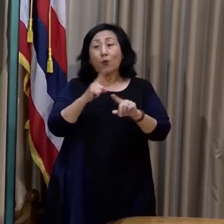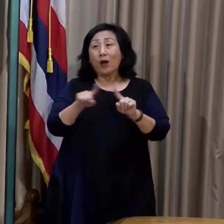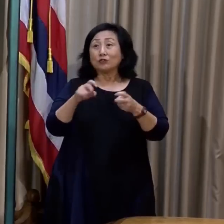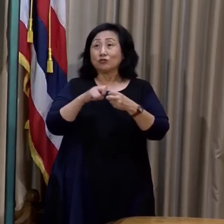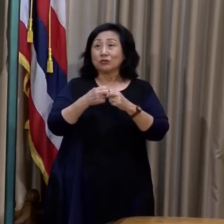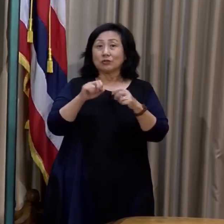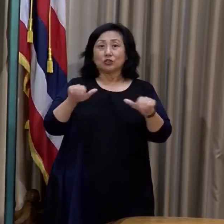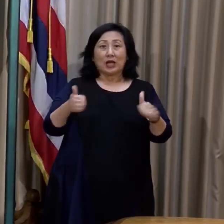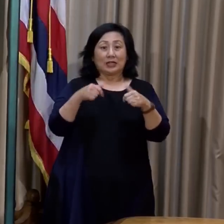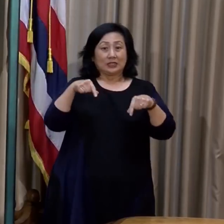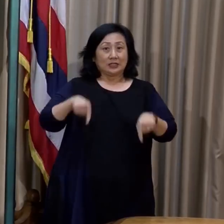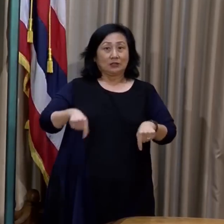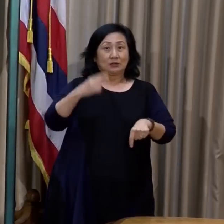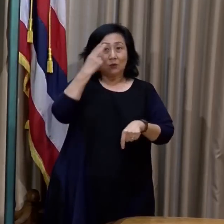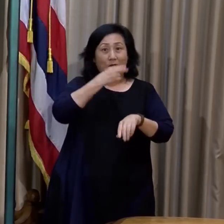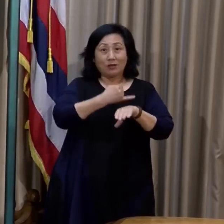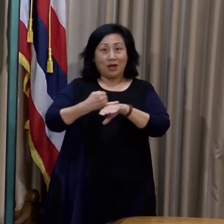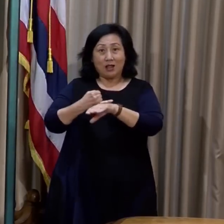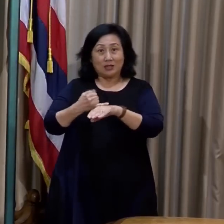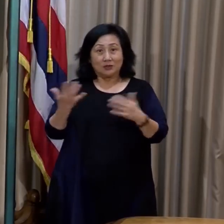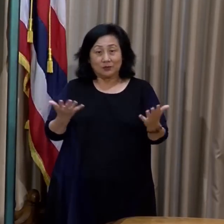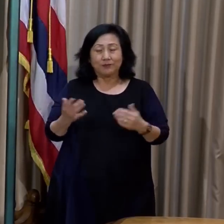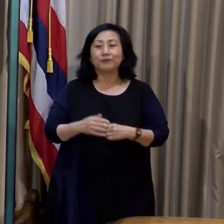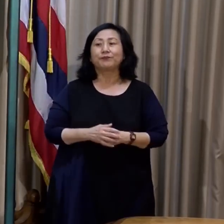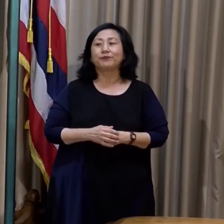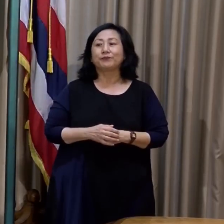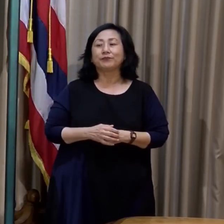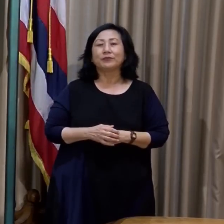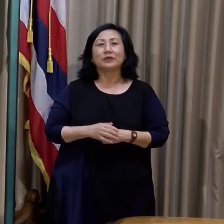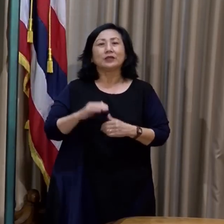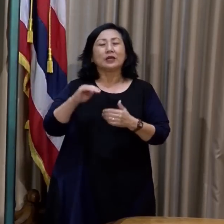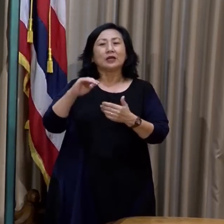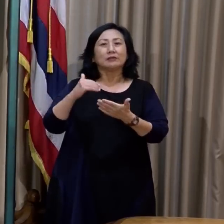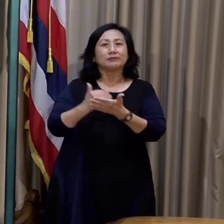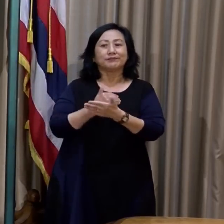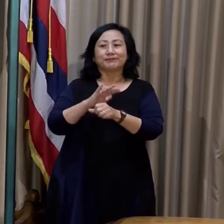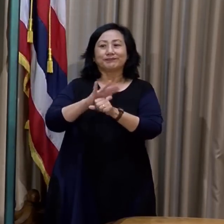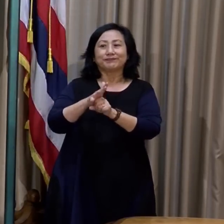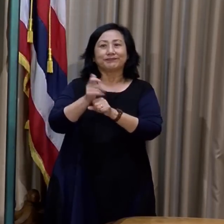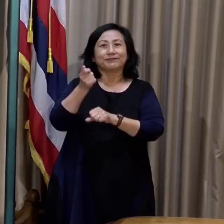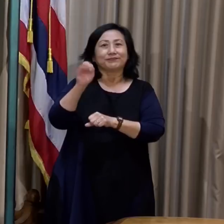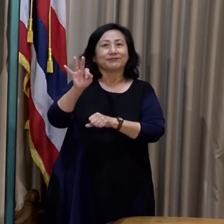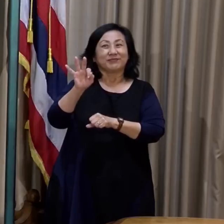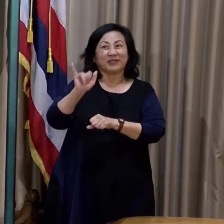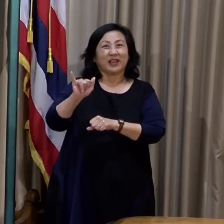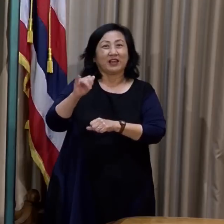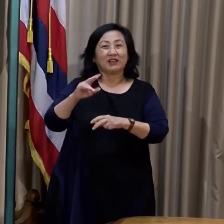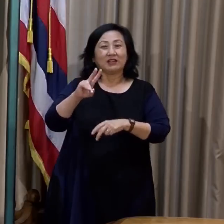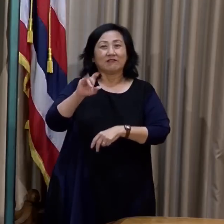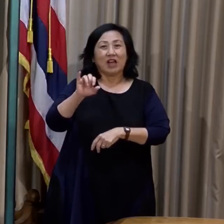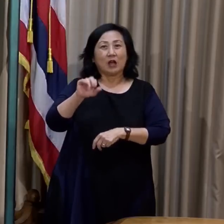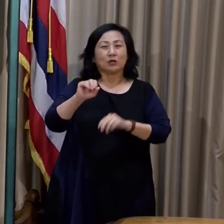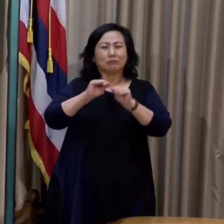WE ARE LOOKING AT A COUPLE OF DIFFERENT SCENARIOS. I THINK THE CHALLENGE FOR US